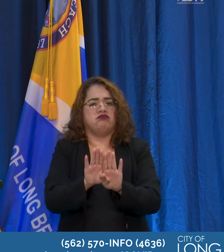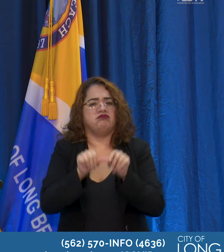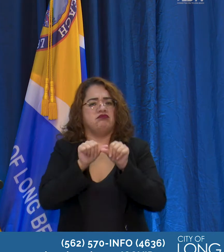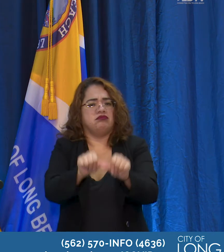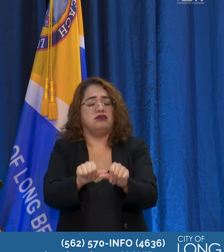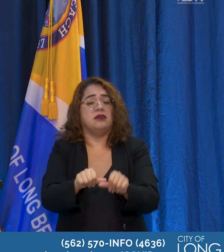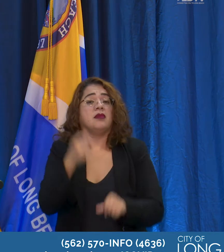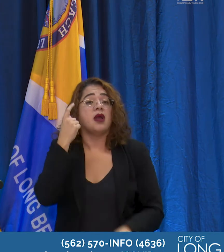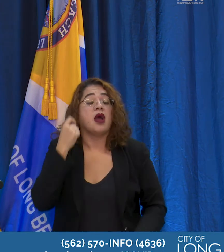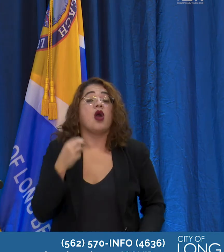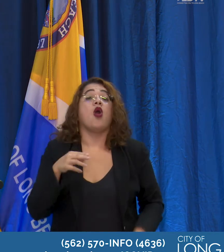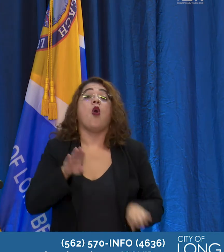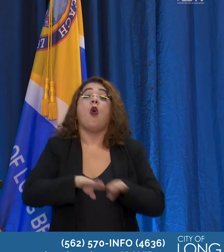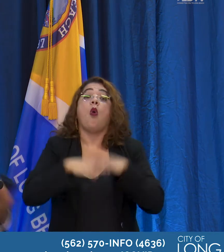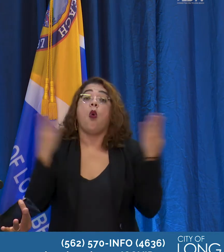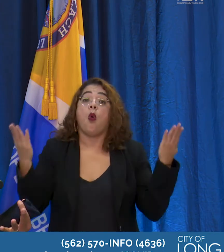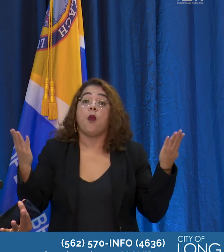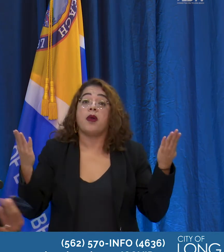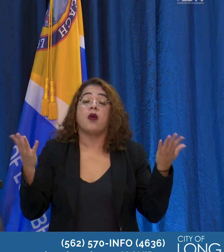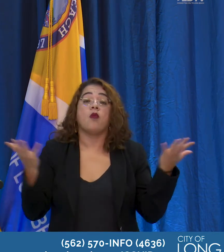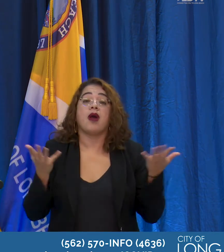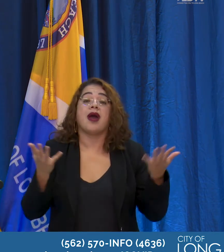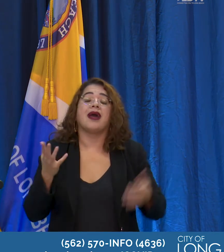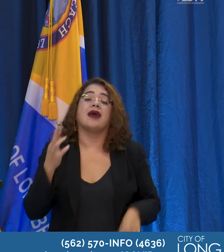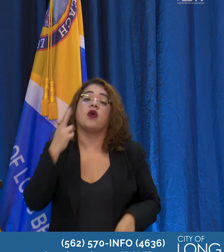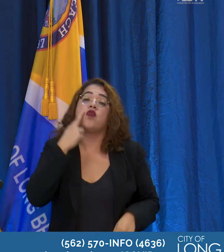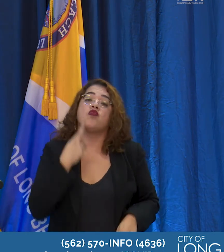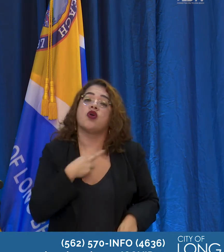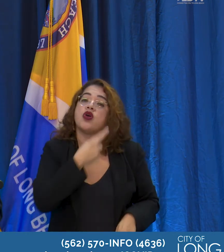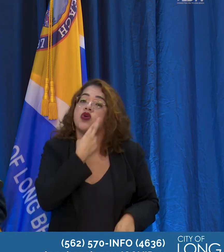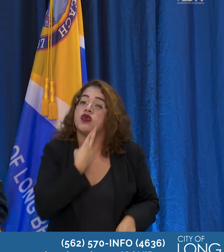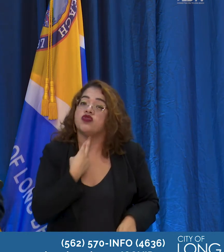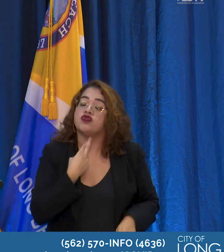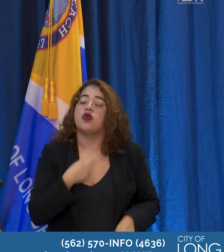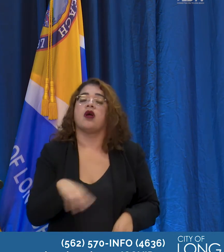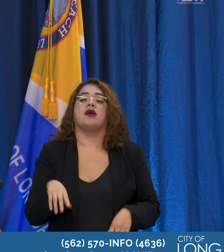restaurants, or bars with kitchens, and so what the health department is